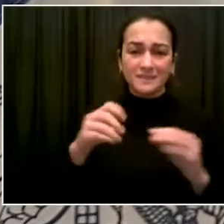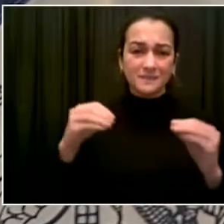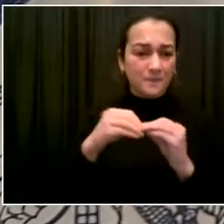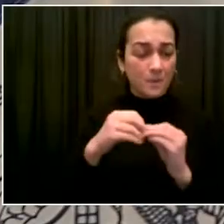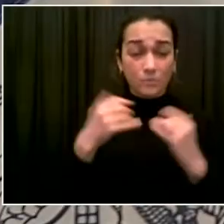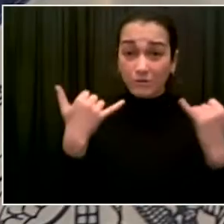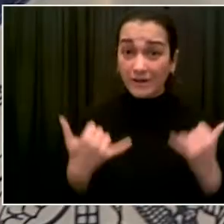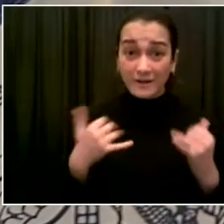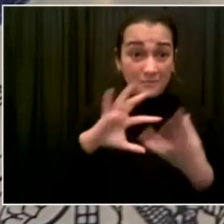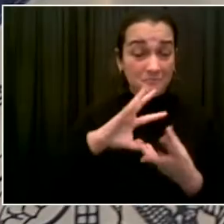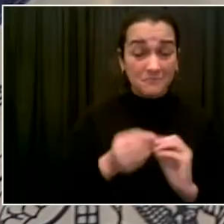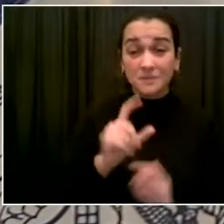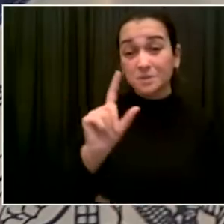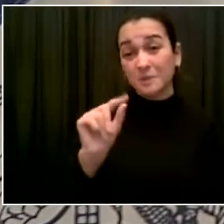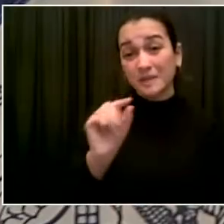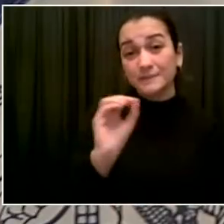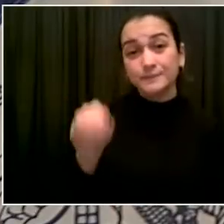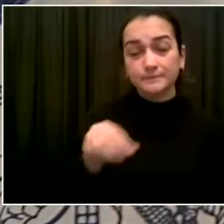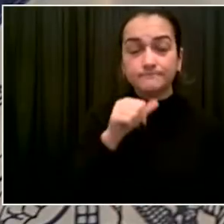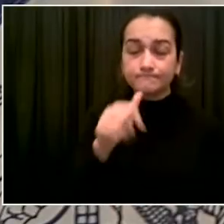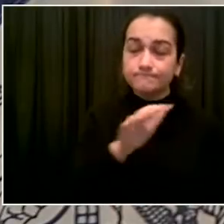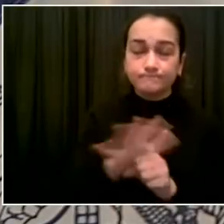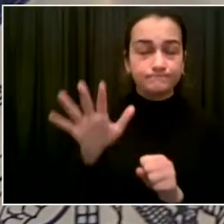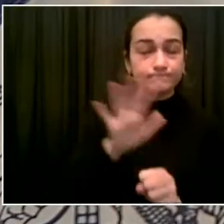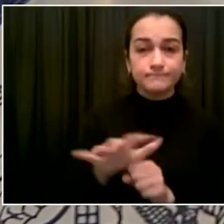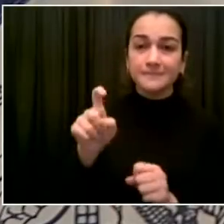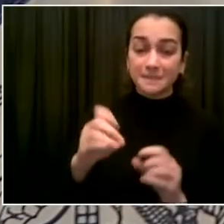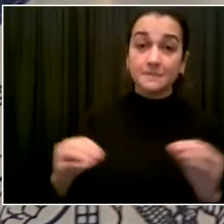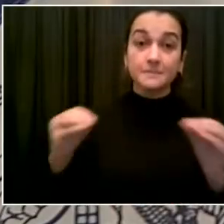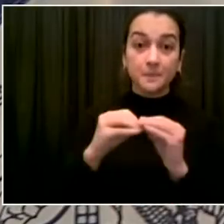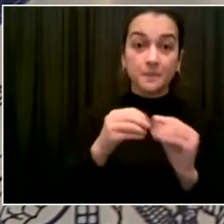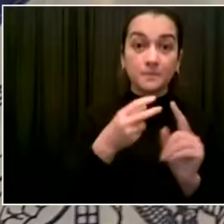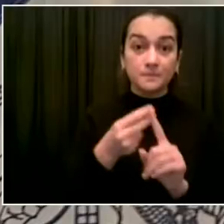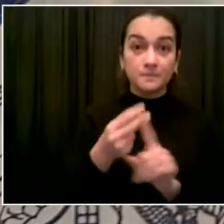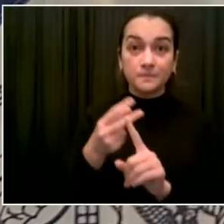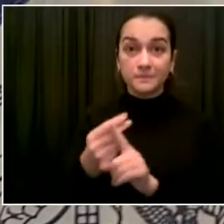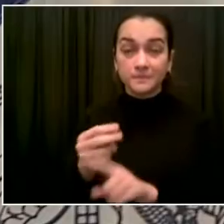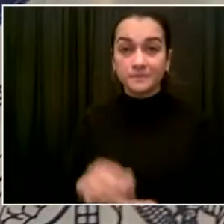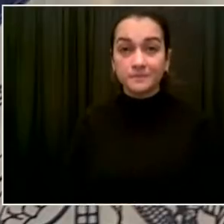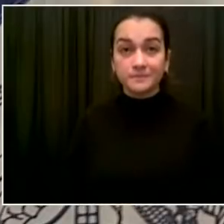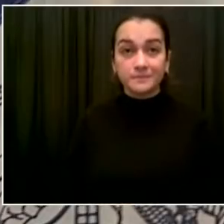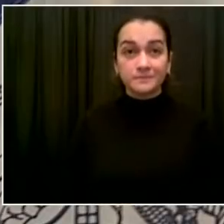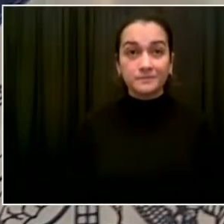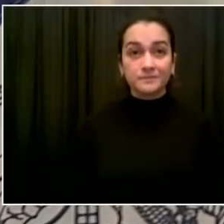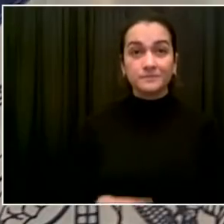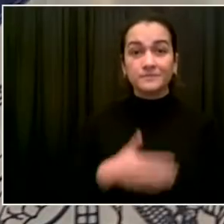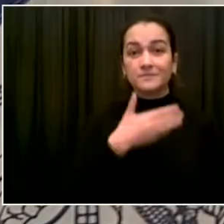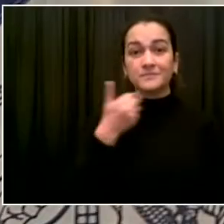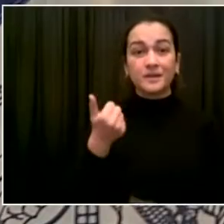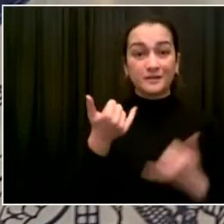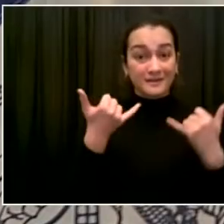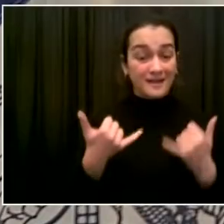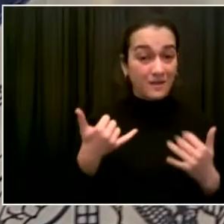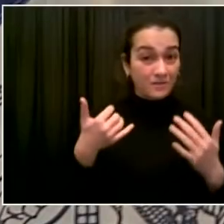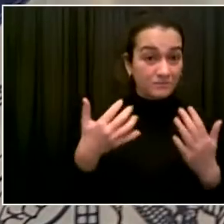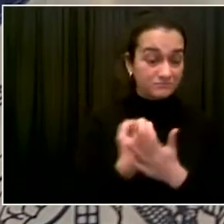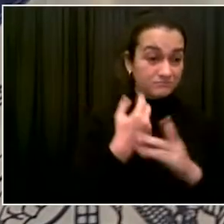5 TO 11-YREA- OLD, JUST OVER 27% OF THAT GROUP VACCINATED. WE NEED THOSE PARENTS TO GET VACCINATED.